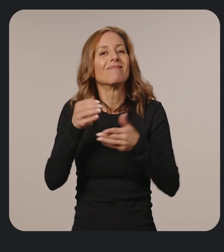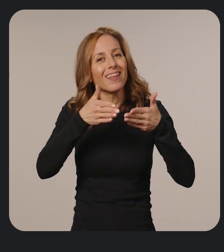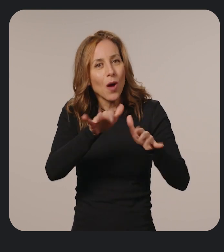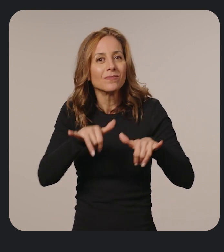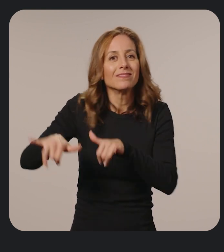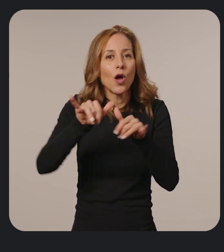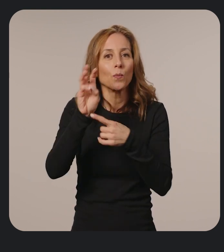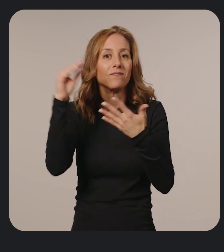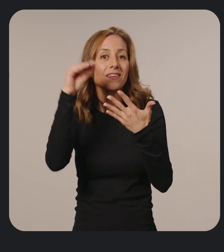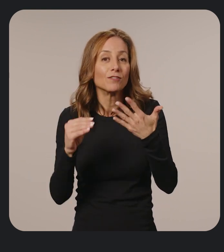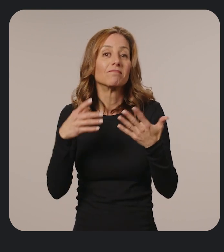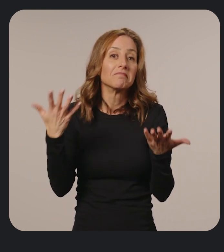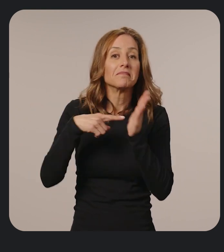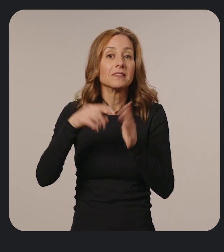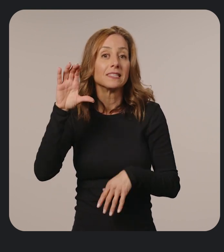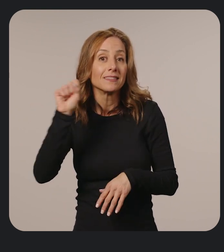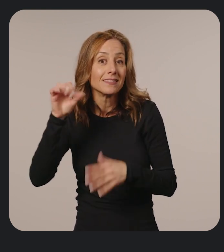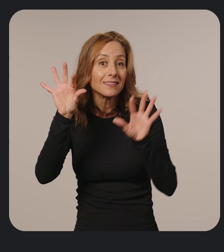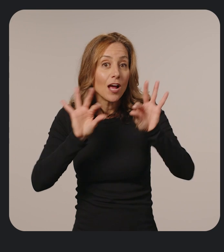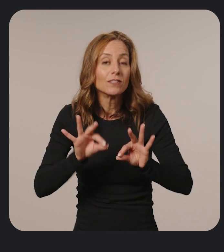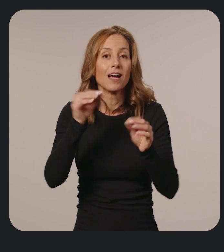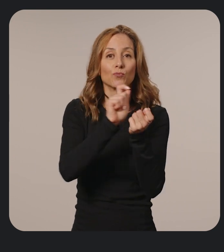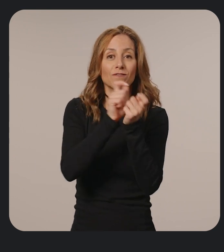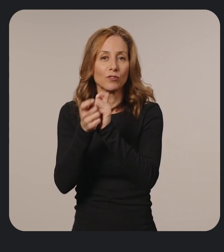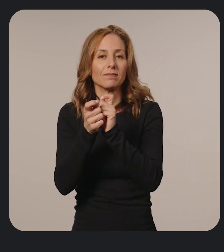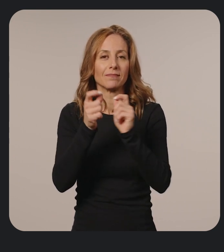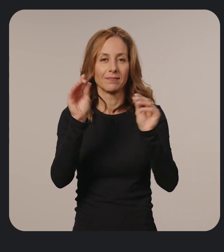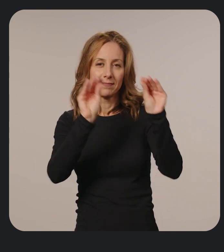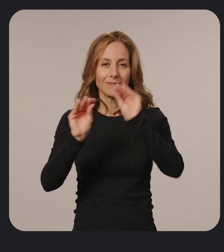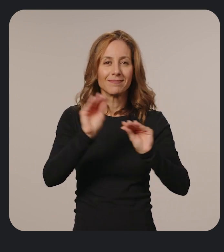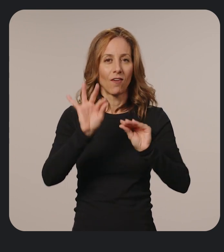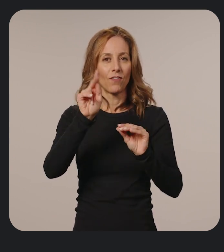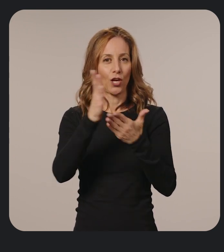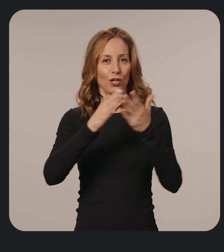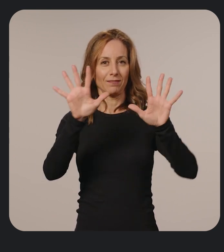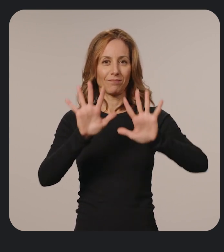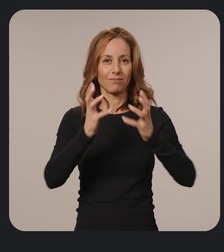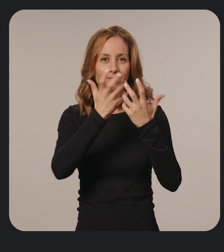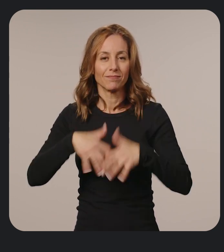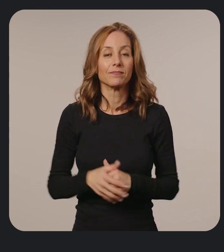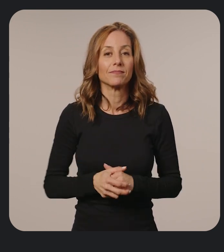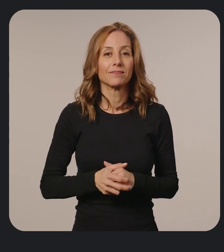with the webdom, enabling standout web features such as CSS selectors and transformations